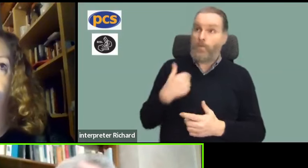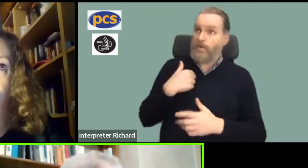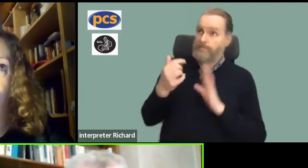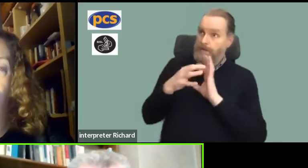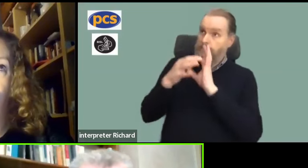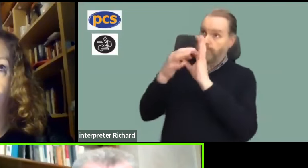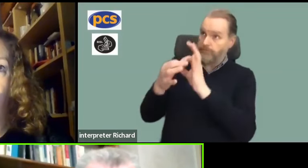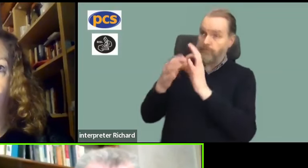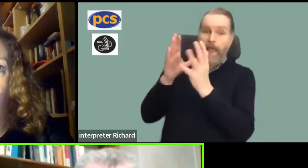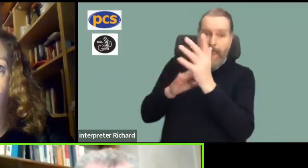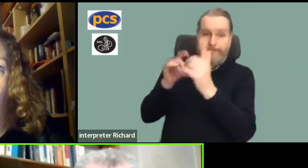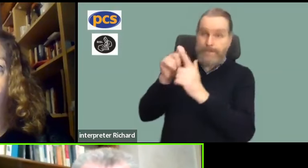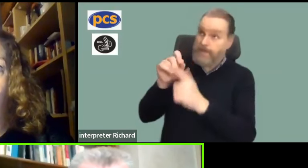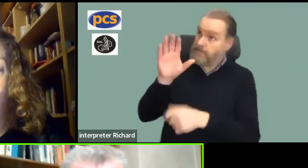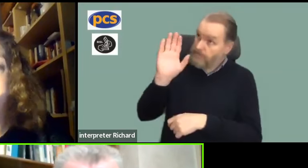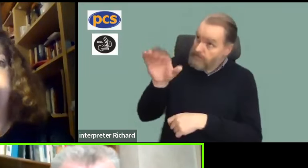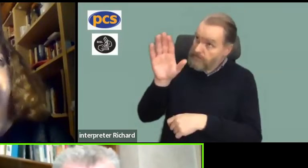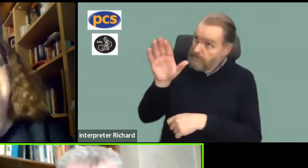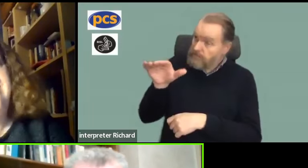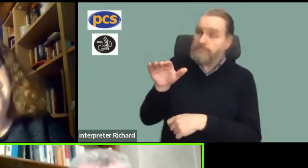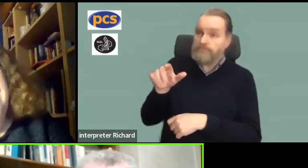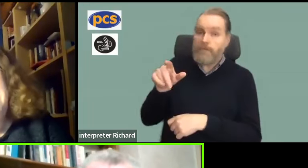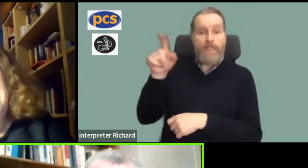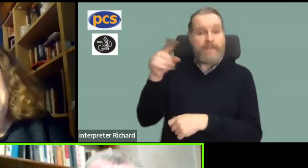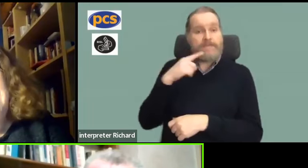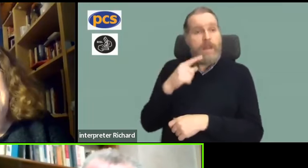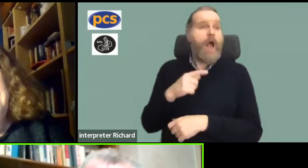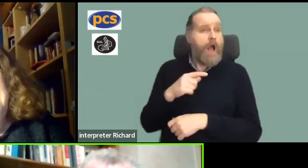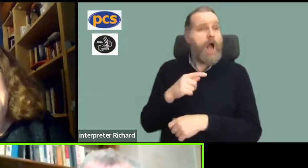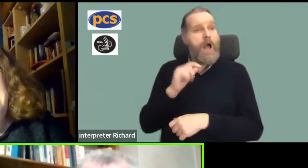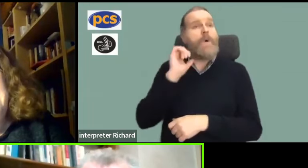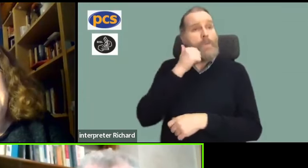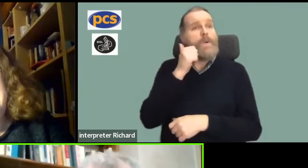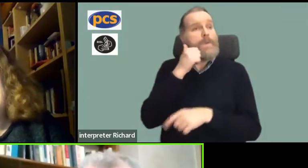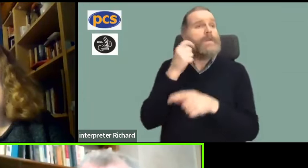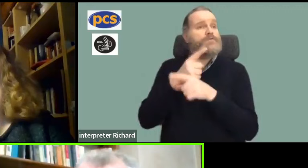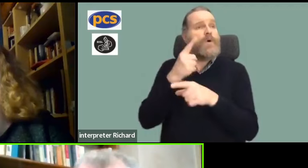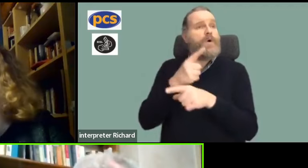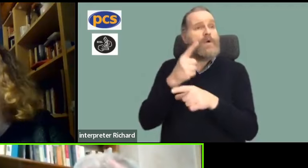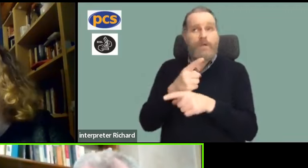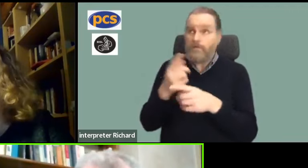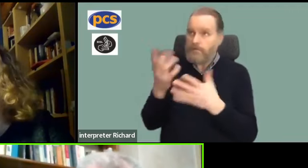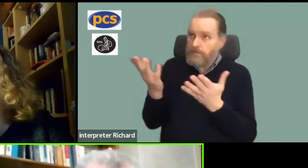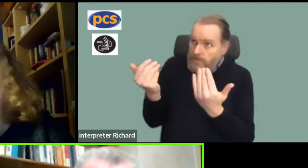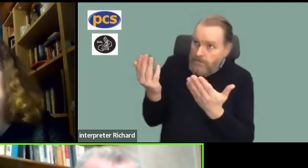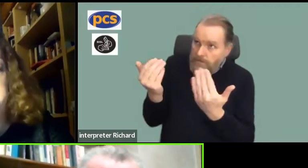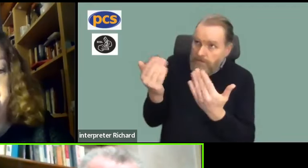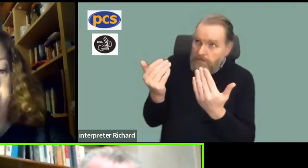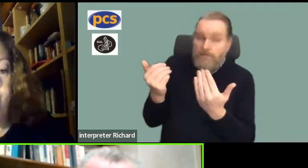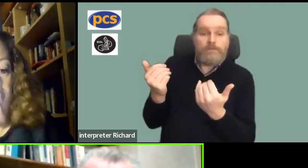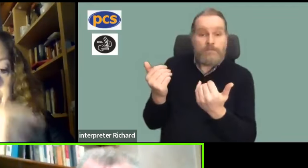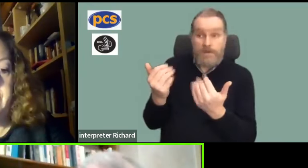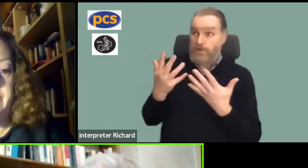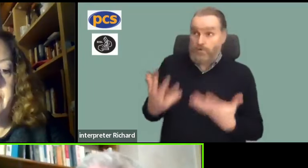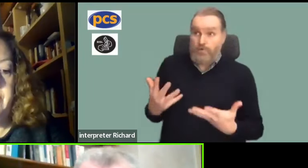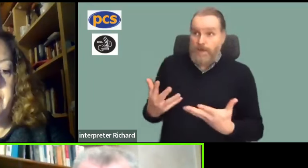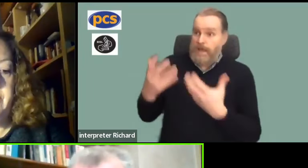tell us that they are about Tell us that they are available to meet behind this to meet behind this door. That is always open. It's got nothing behind it open. got nothing behind it but they have confirmed